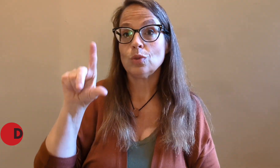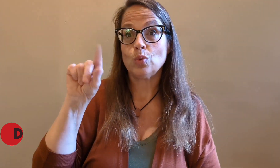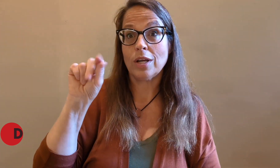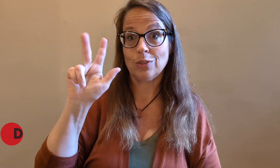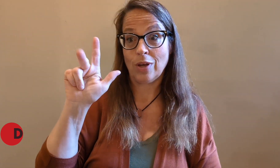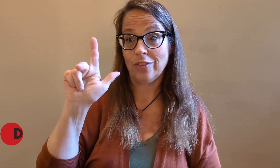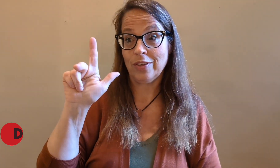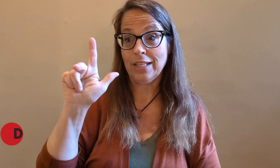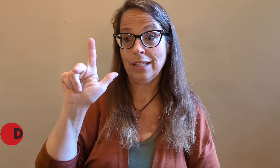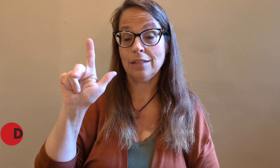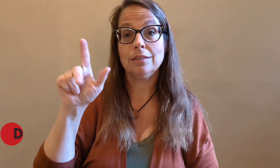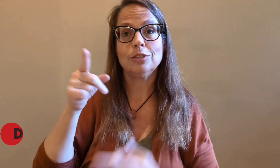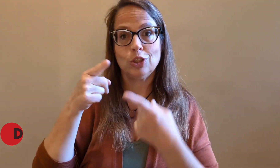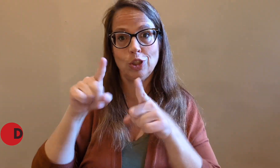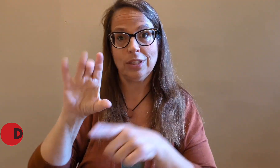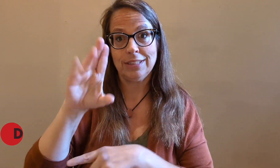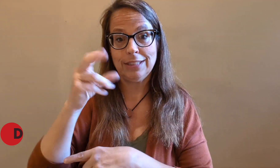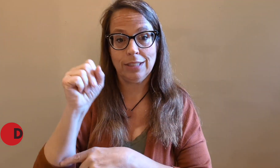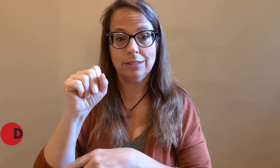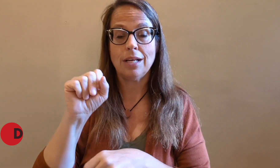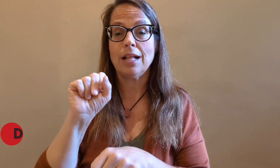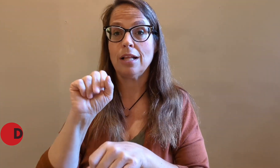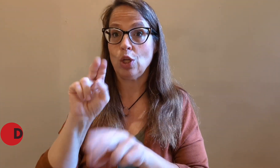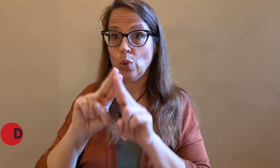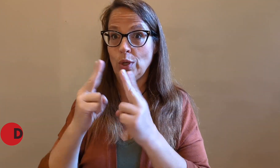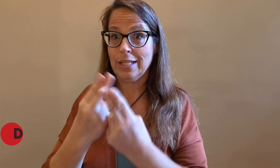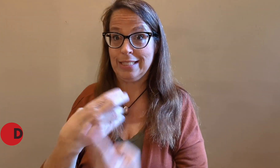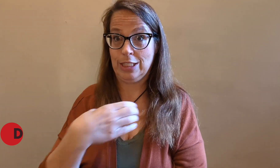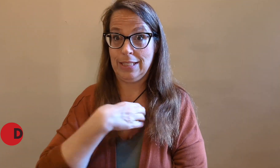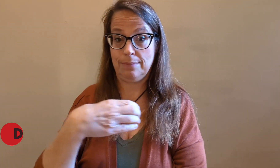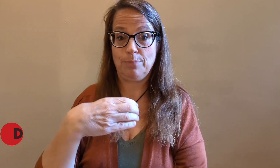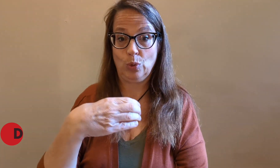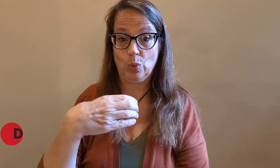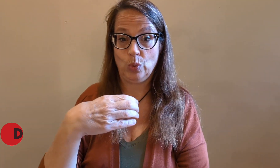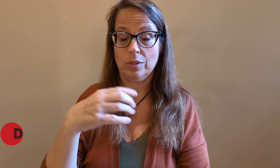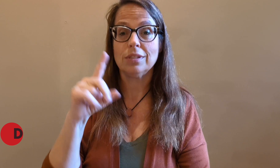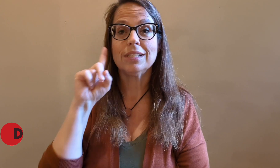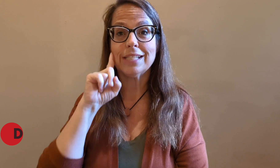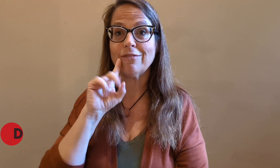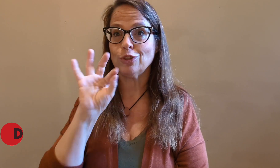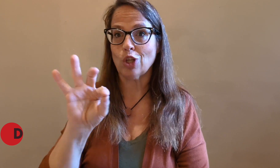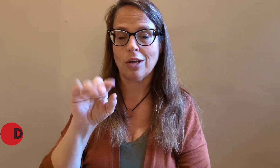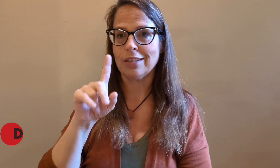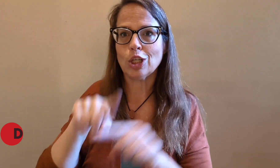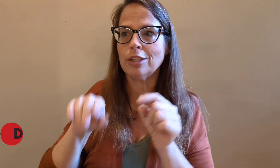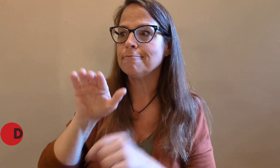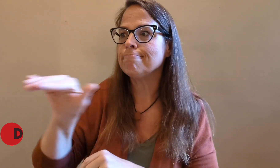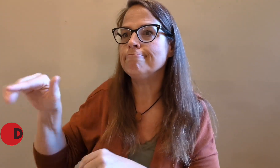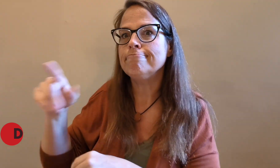In 2023 during a CHS union dispute, DeafDots could not obtain video responses